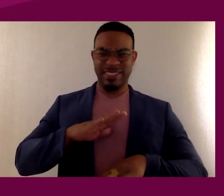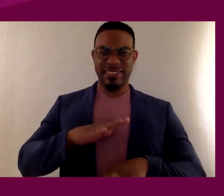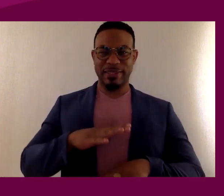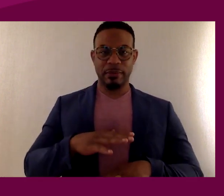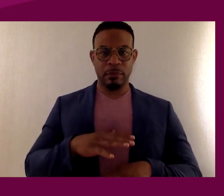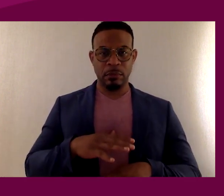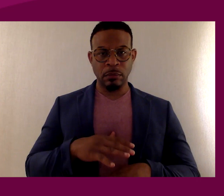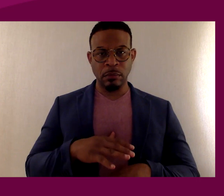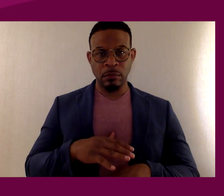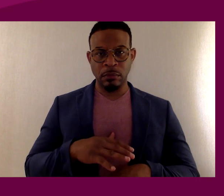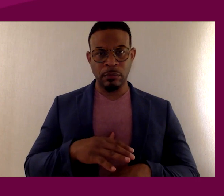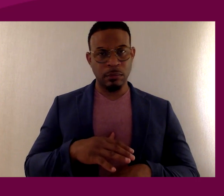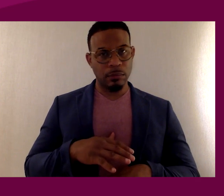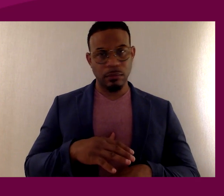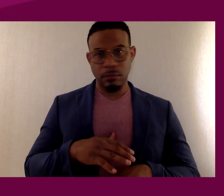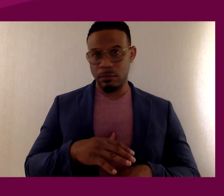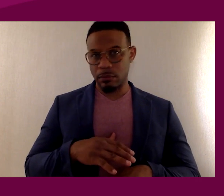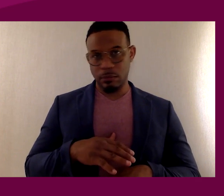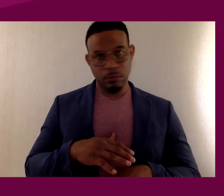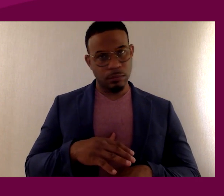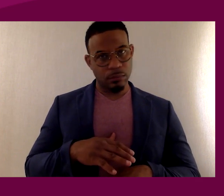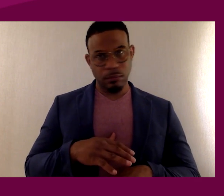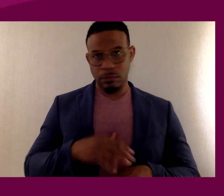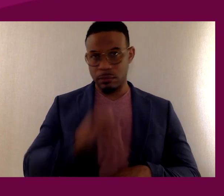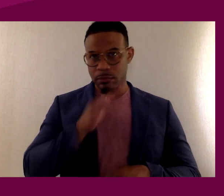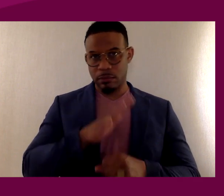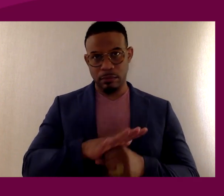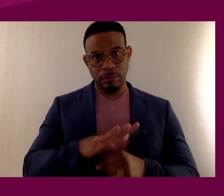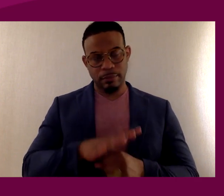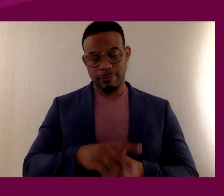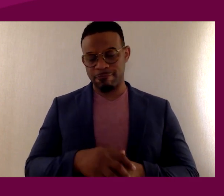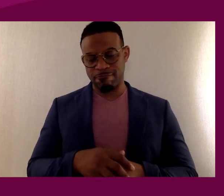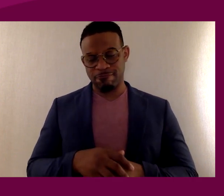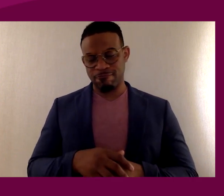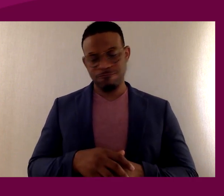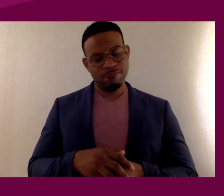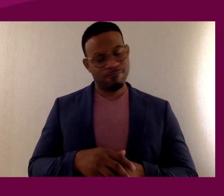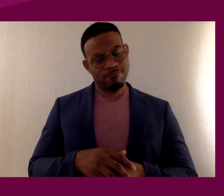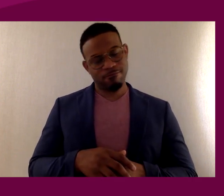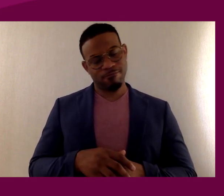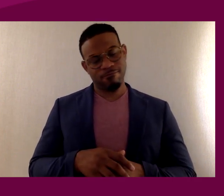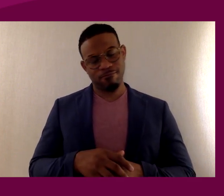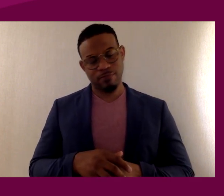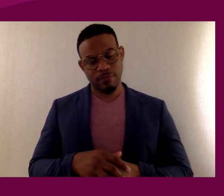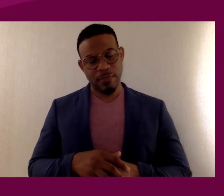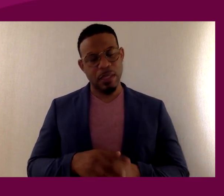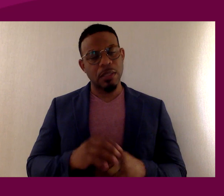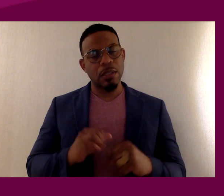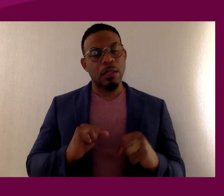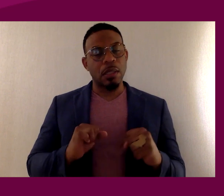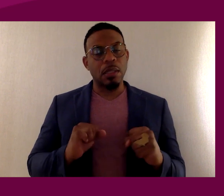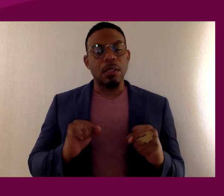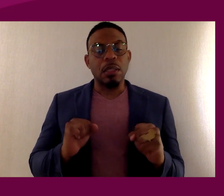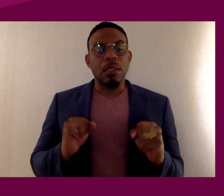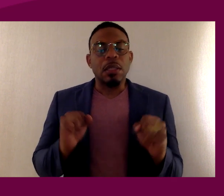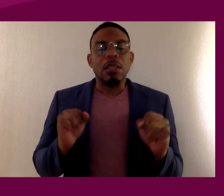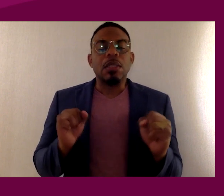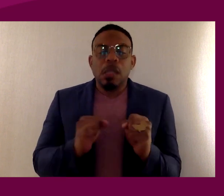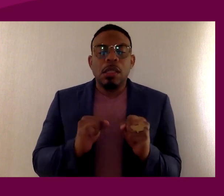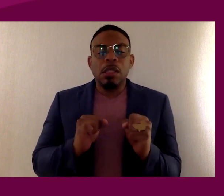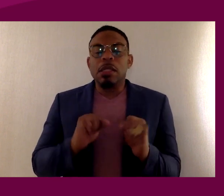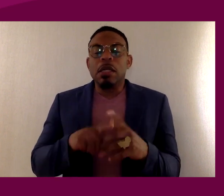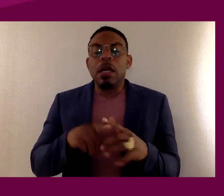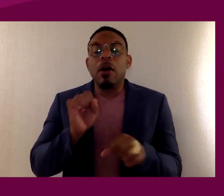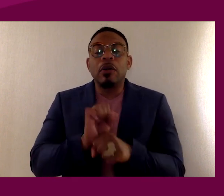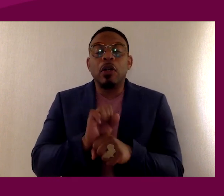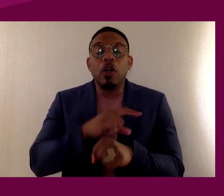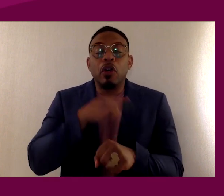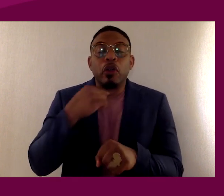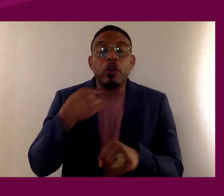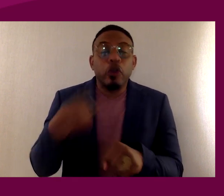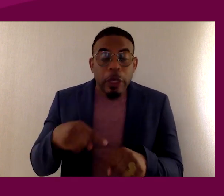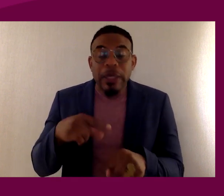And I thought, okay, that'll be good enough. No, it wasn't. I started working in Russia